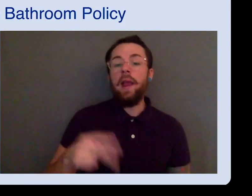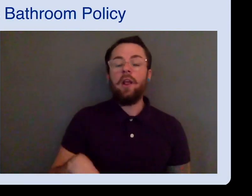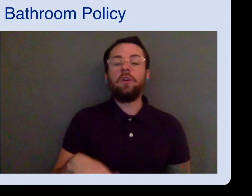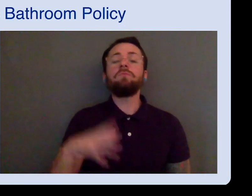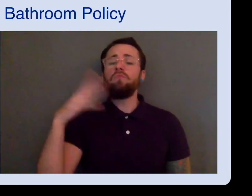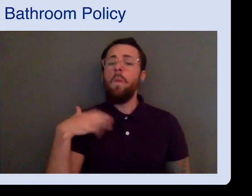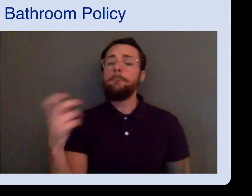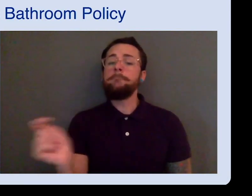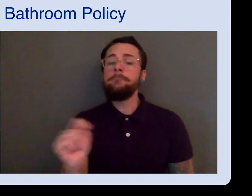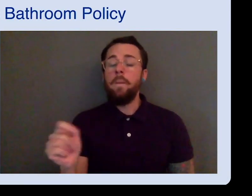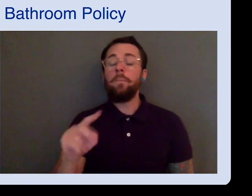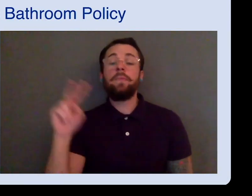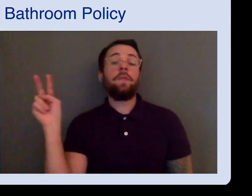it.